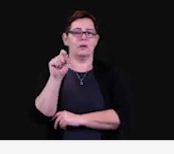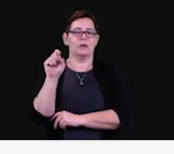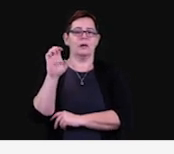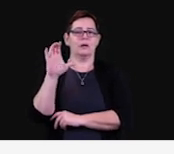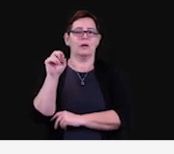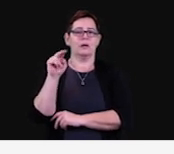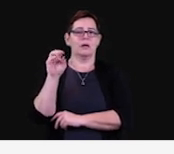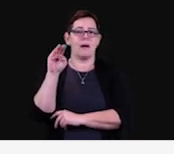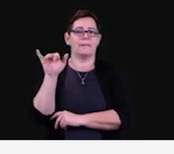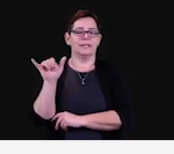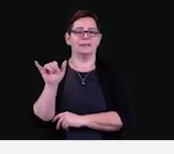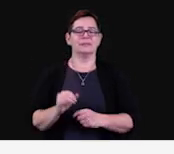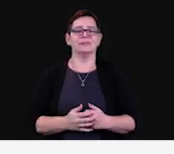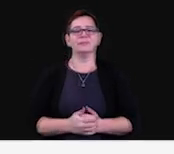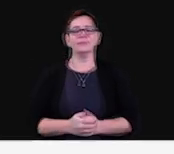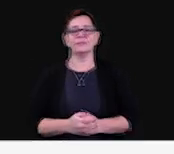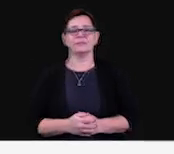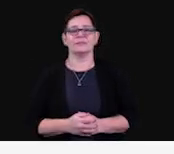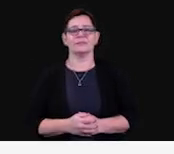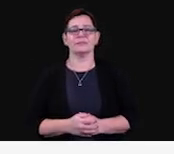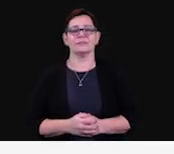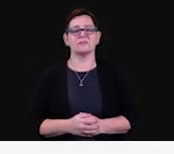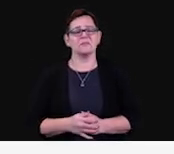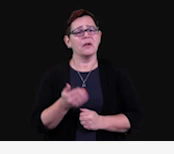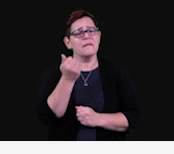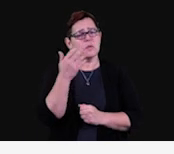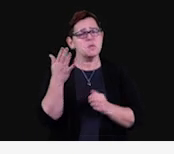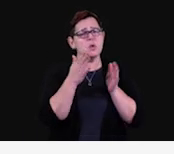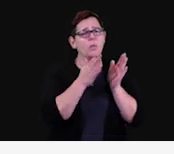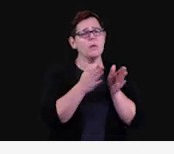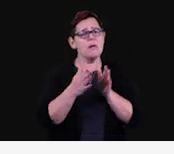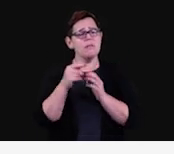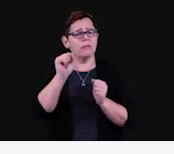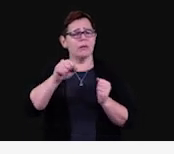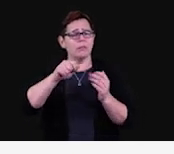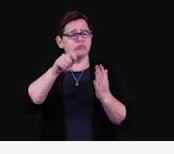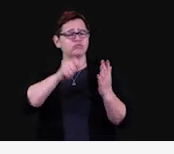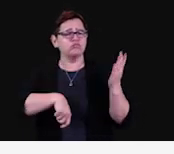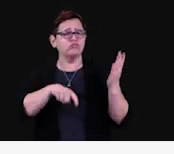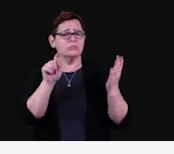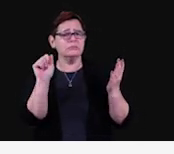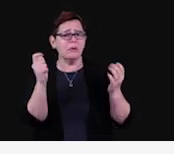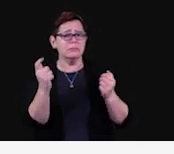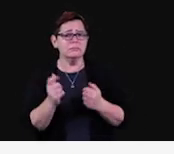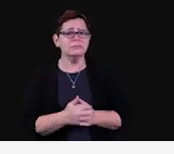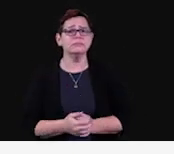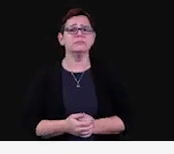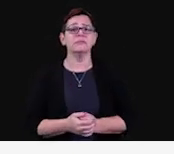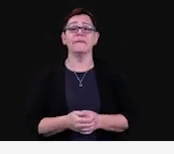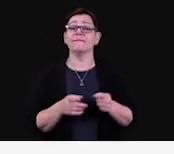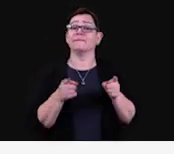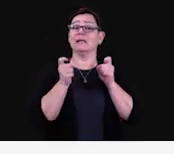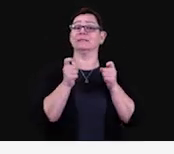There are a few ways to do your taxes. The fastest and easiest way is to do them online.